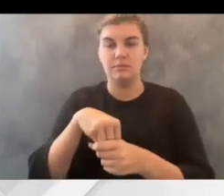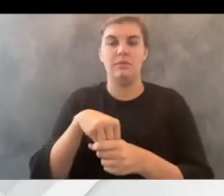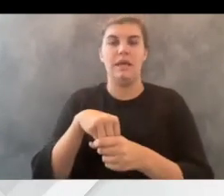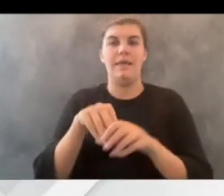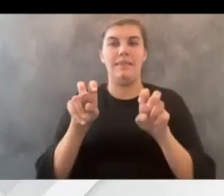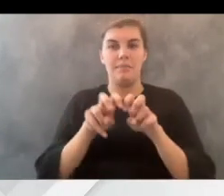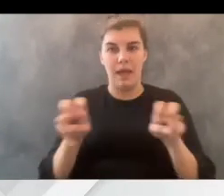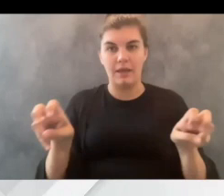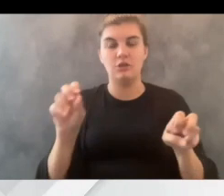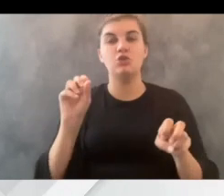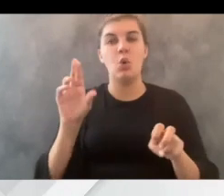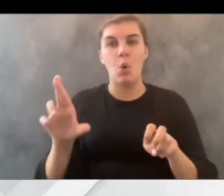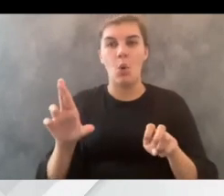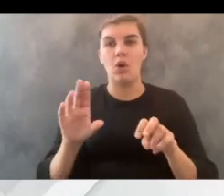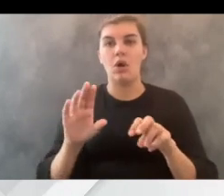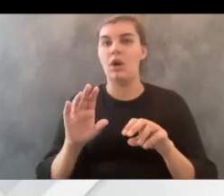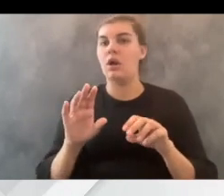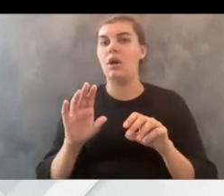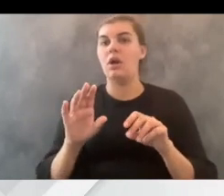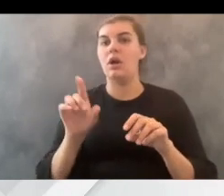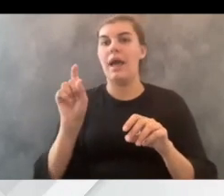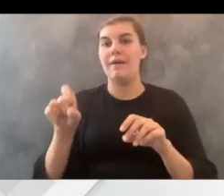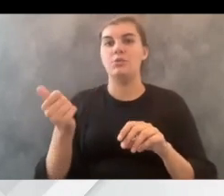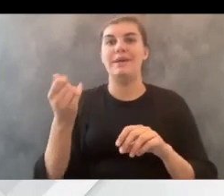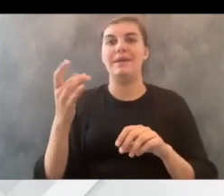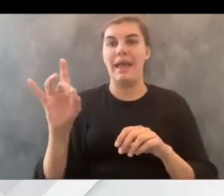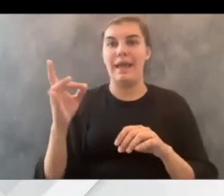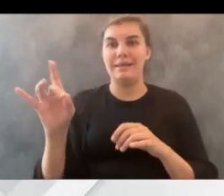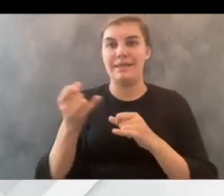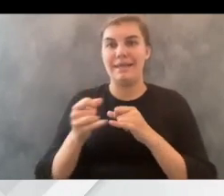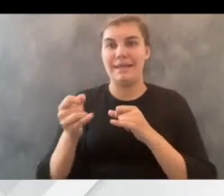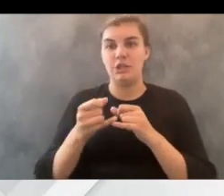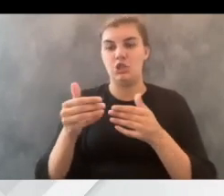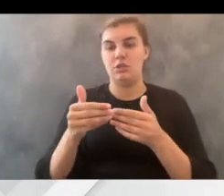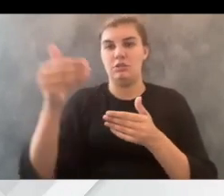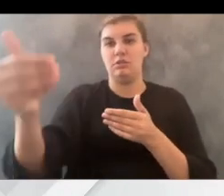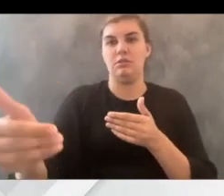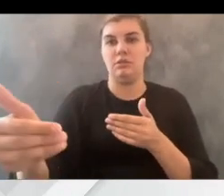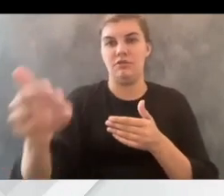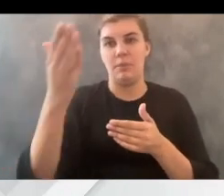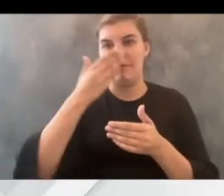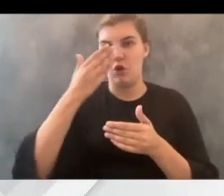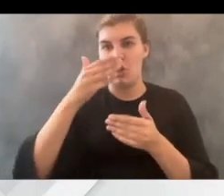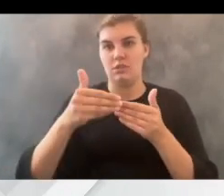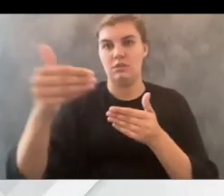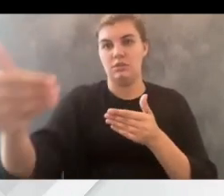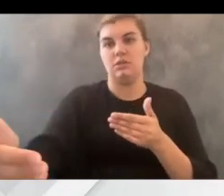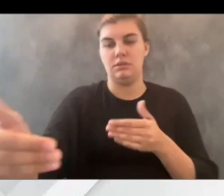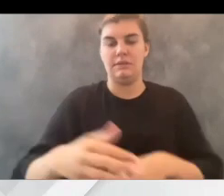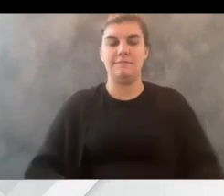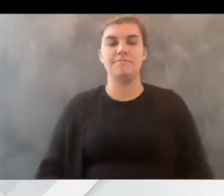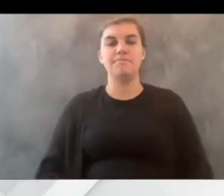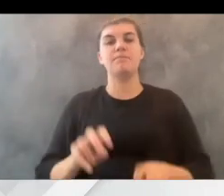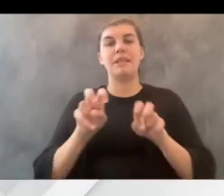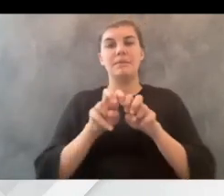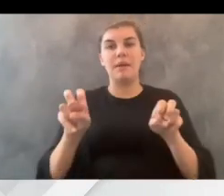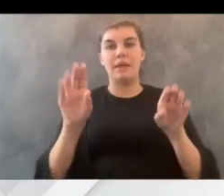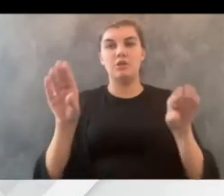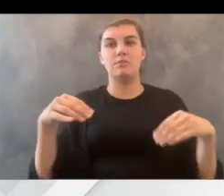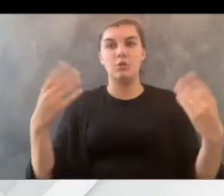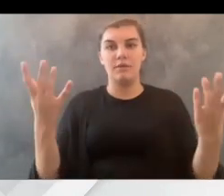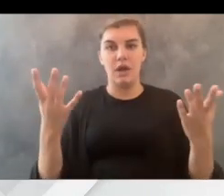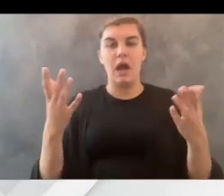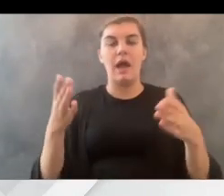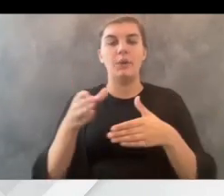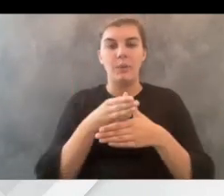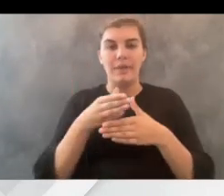or no more than 18 inches from the front of the bench. Benches provided within transit shelters